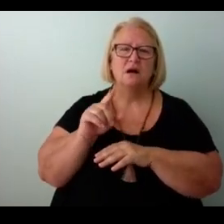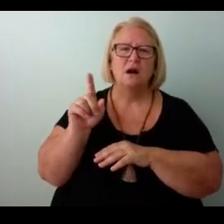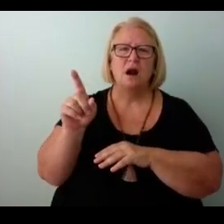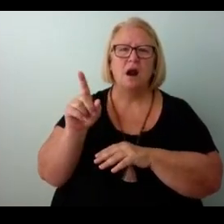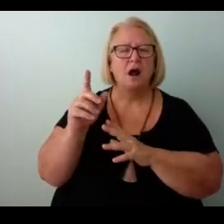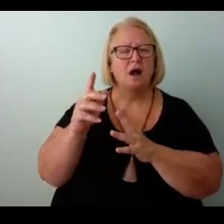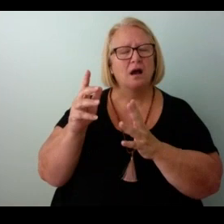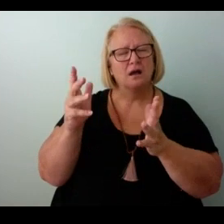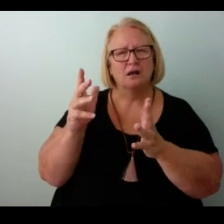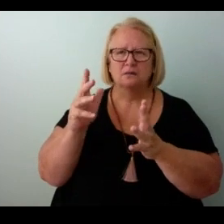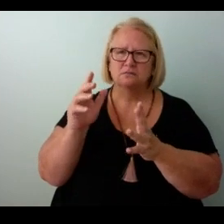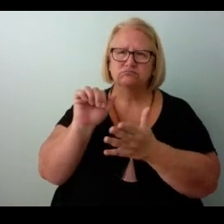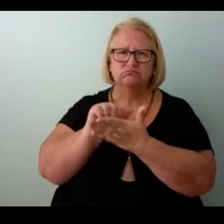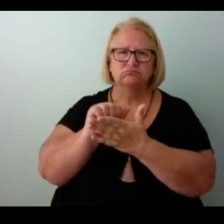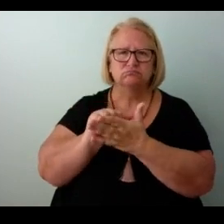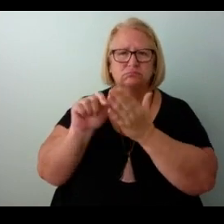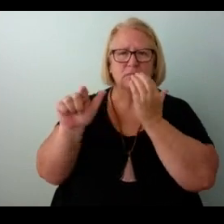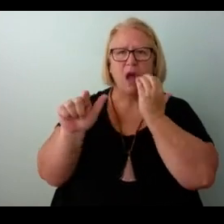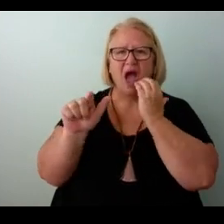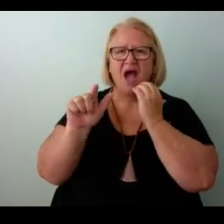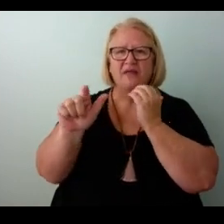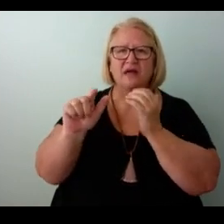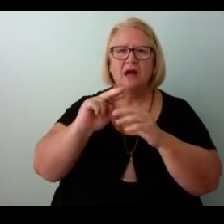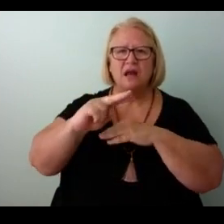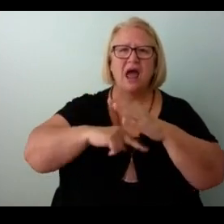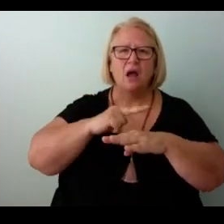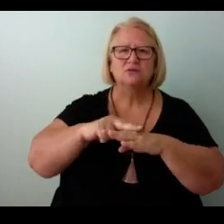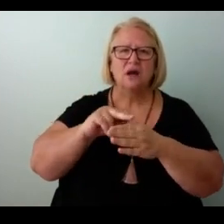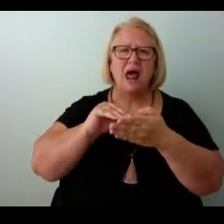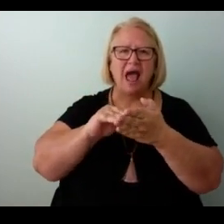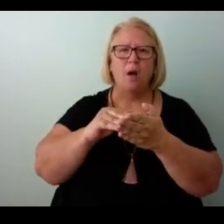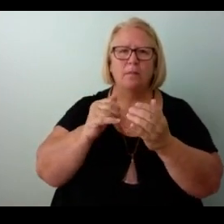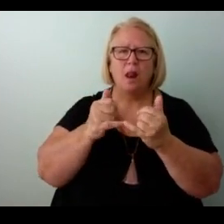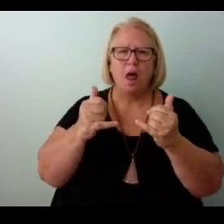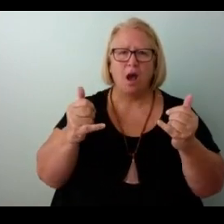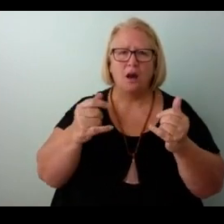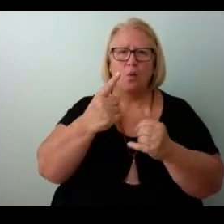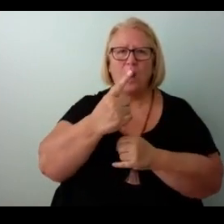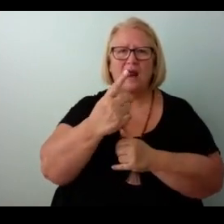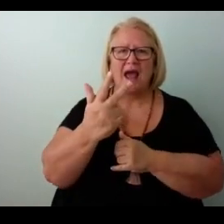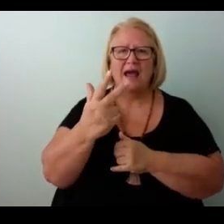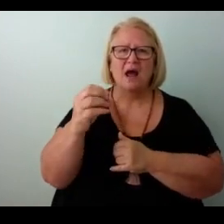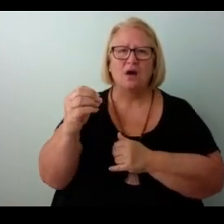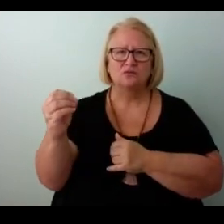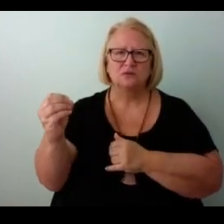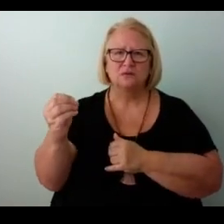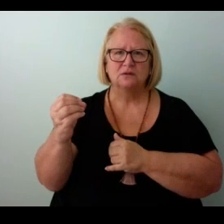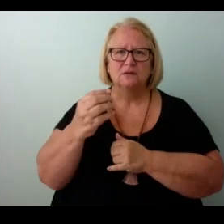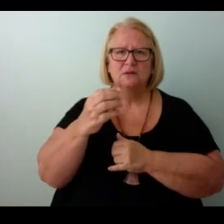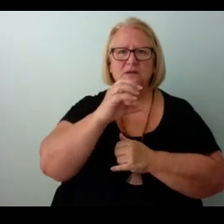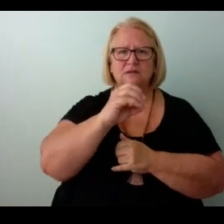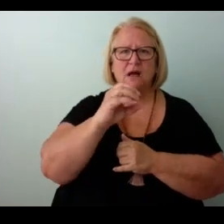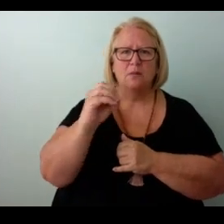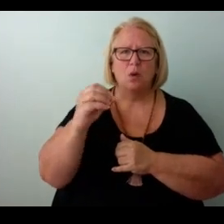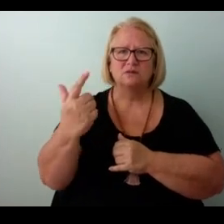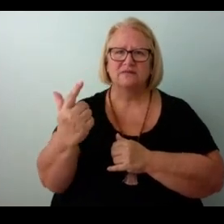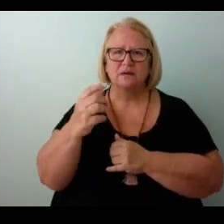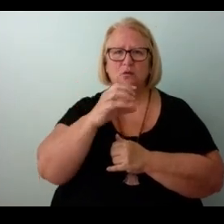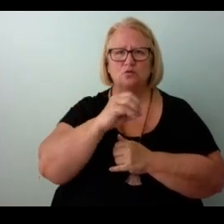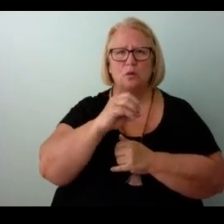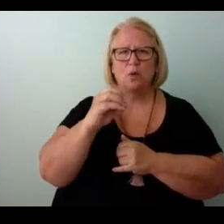the national help line I call the bond number which is 1800 007 007 and you can probably